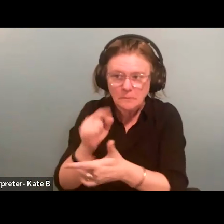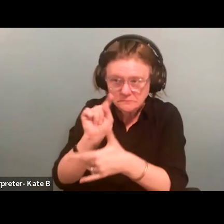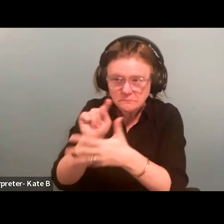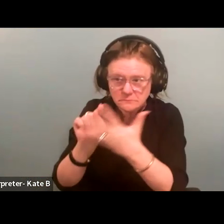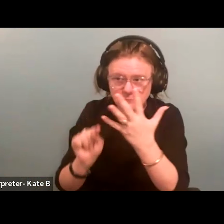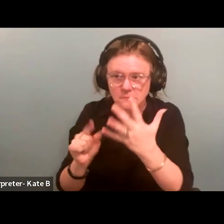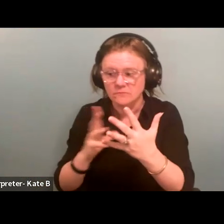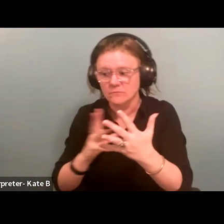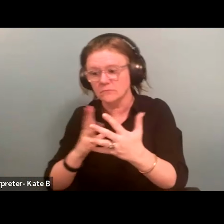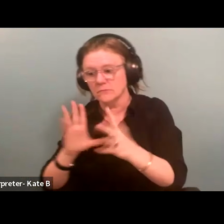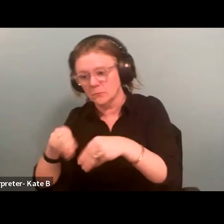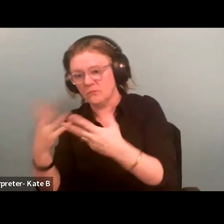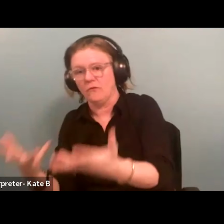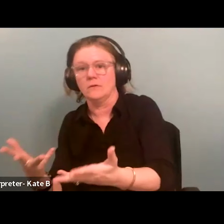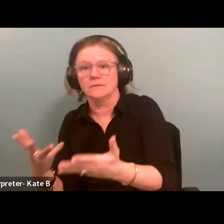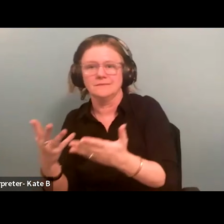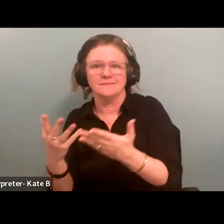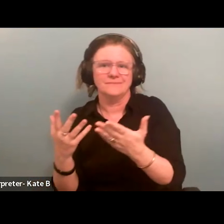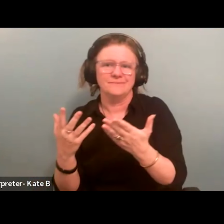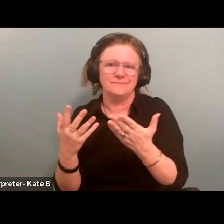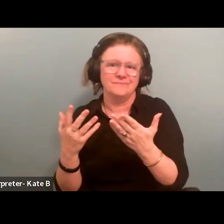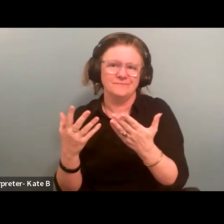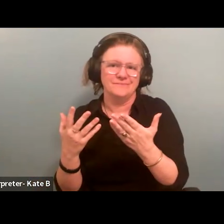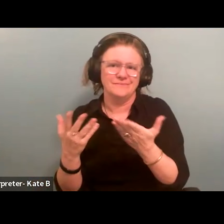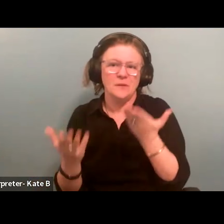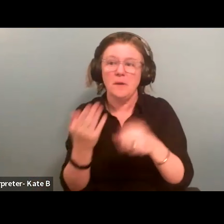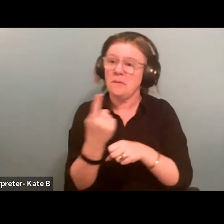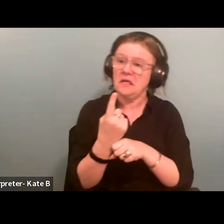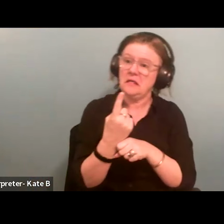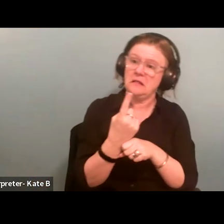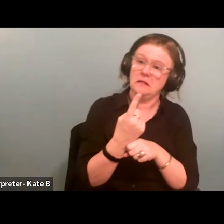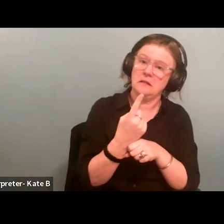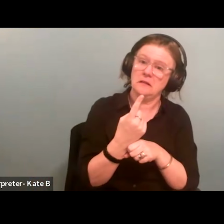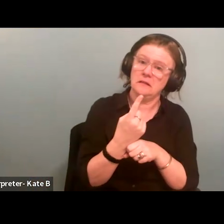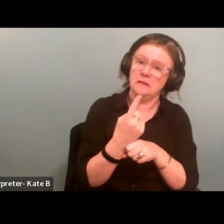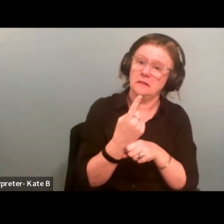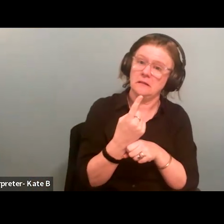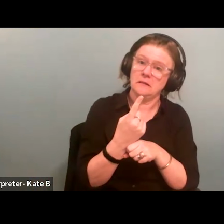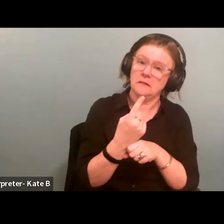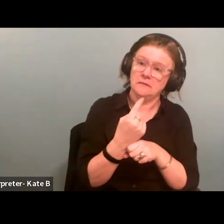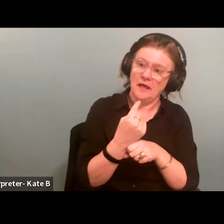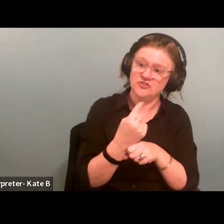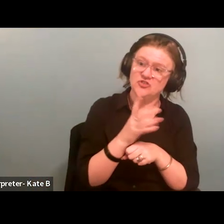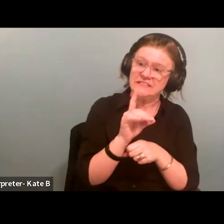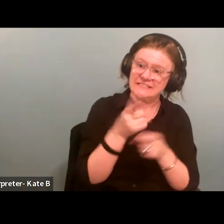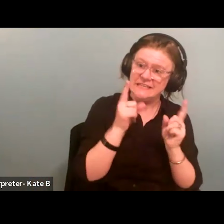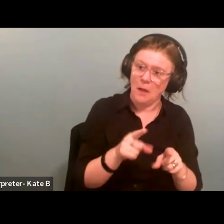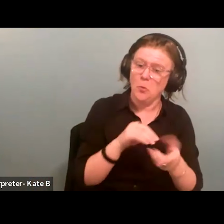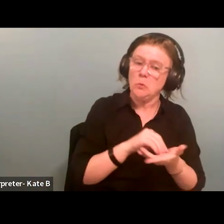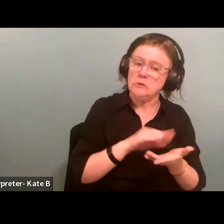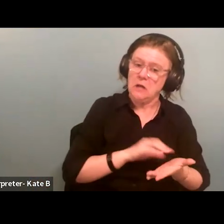Sometimes it's historical. A year ago an older adult had this happen to them. We'd at least document that for the record.